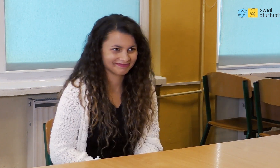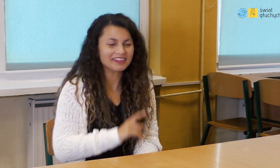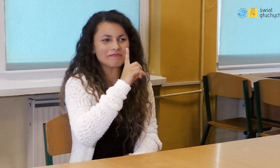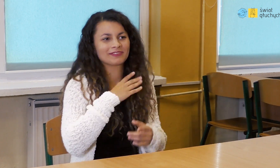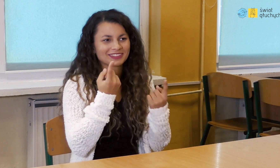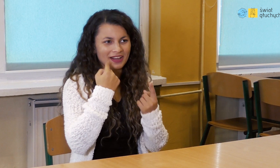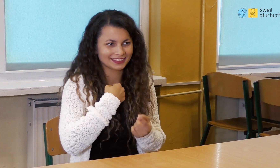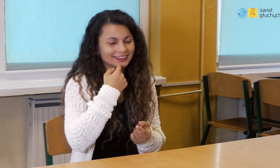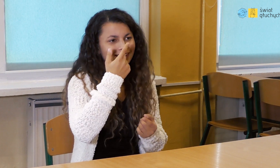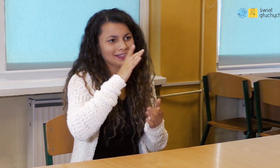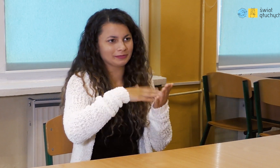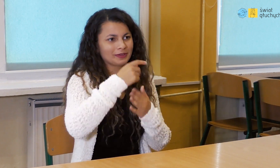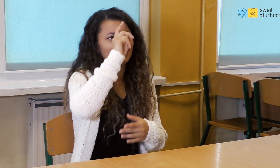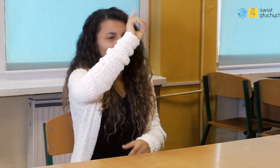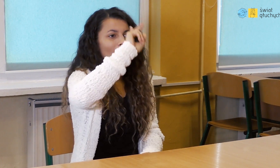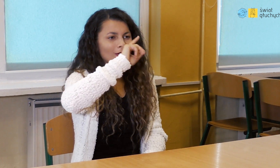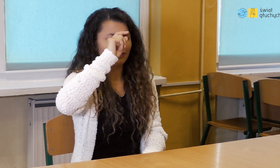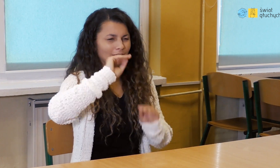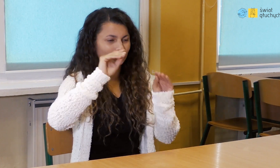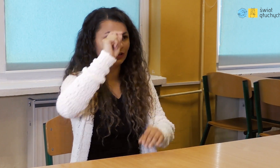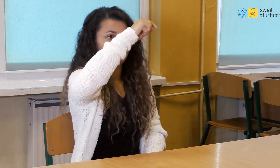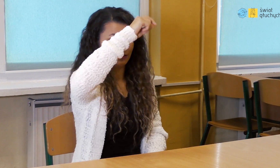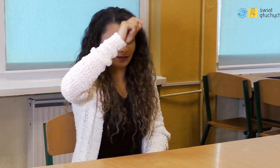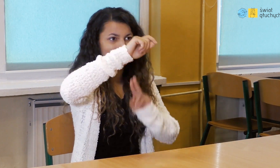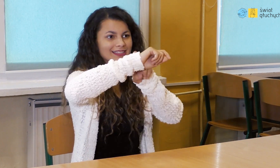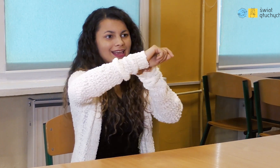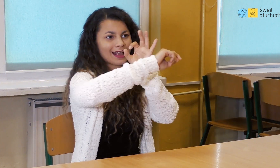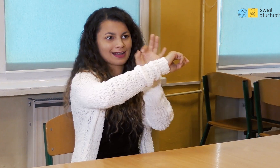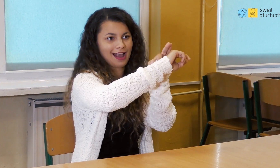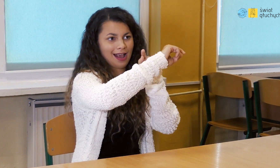Once there was a situation where the teacher was writing something on the board, and he had a watch on his hand.